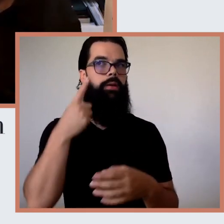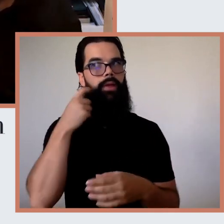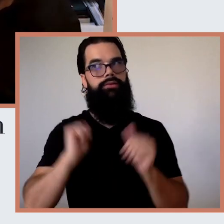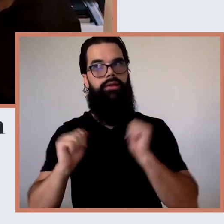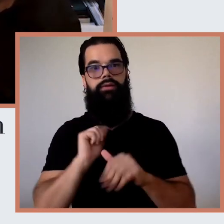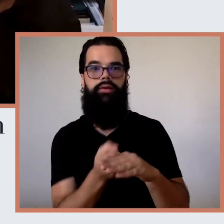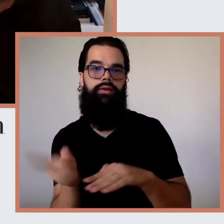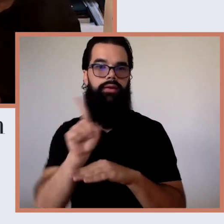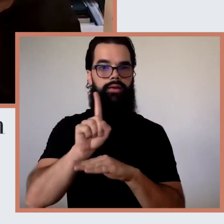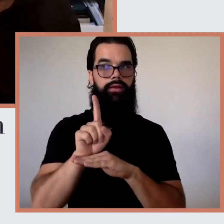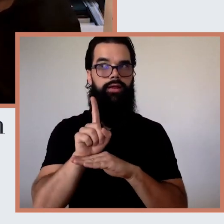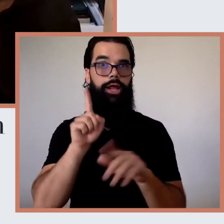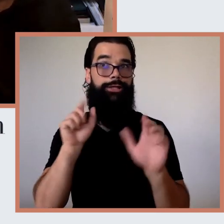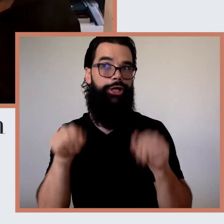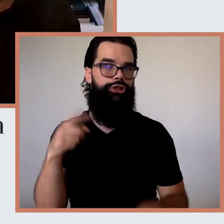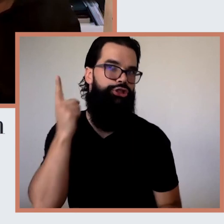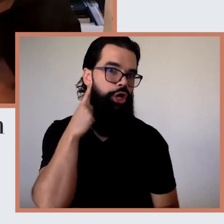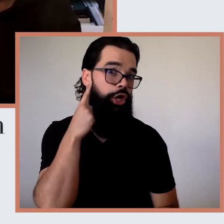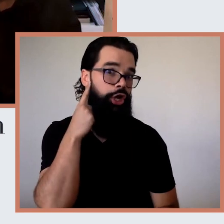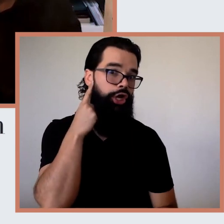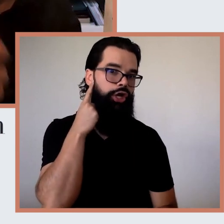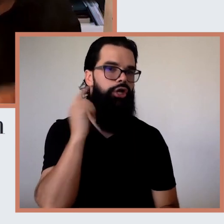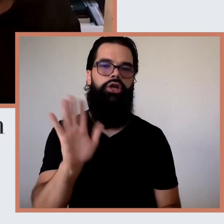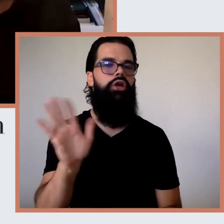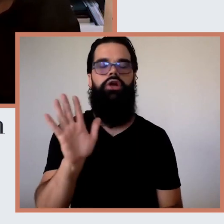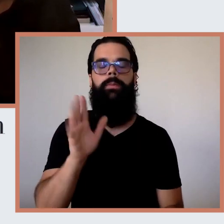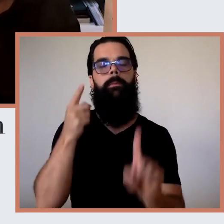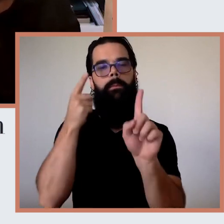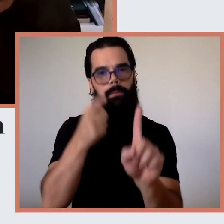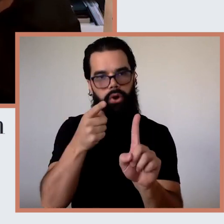and an actor on a up on stage has just heard.